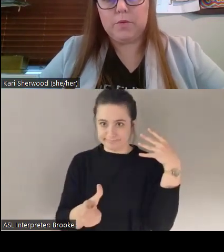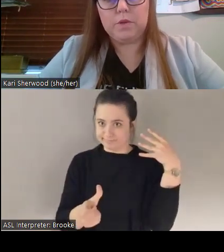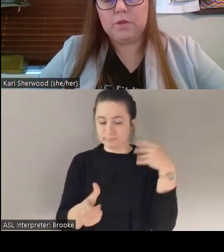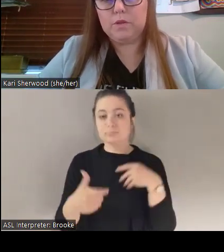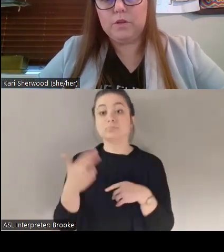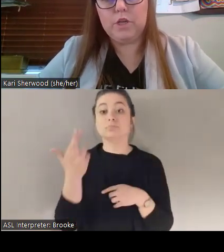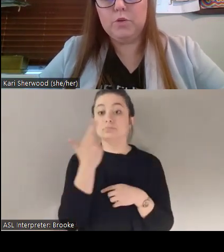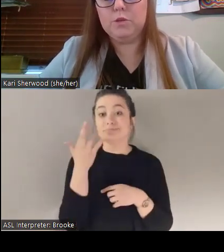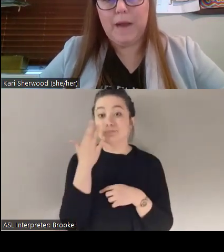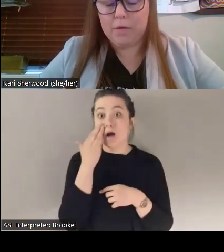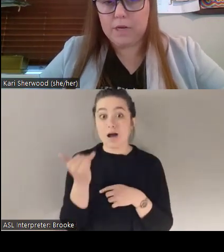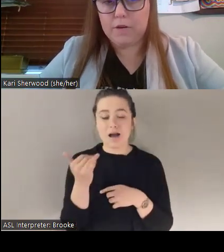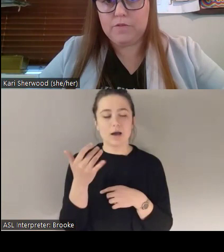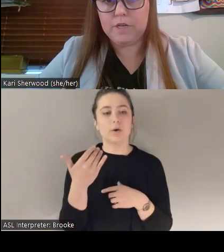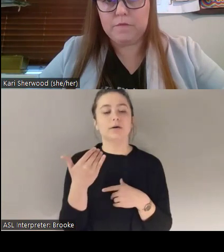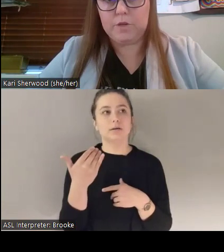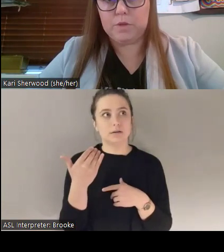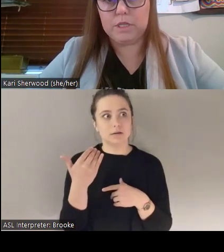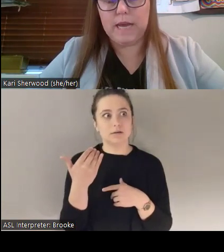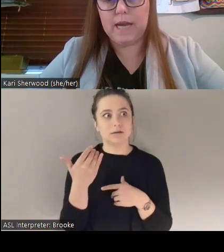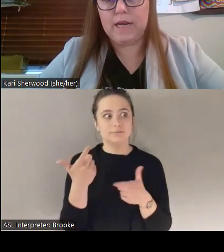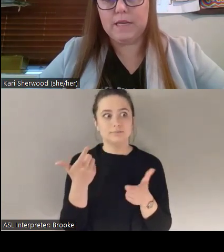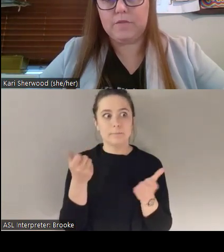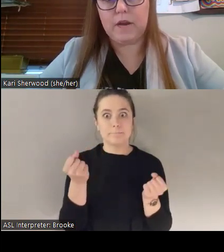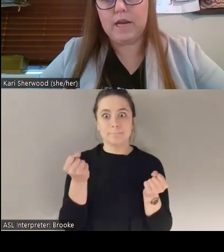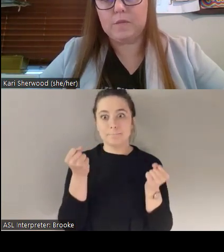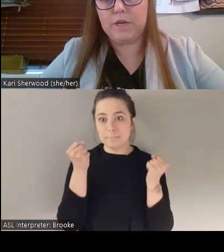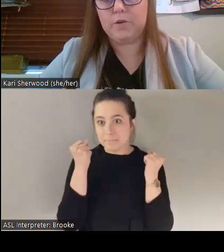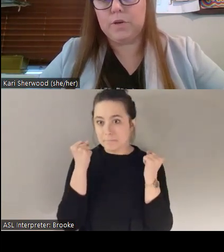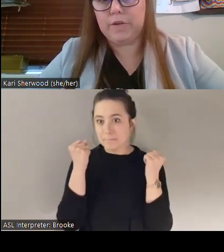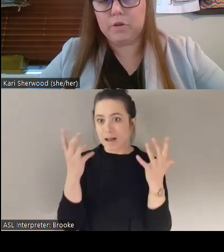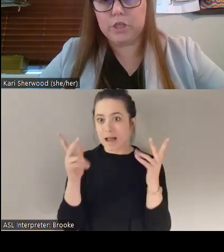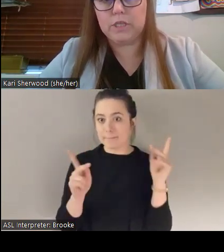know, huge amount of individuals that identify as being